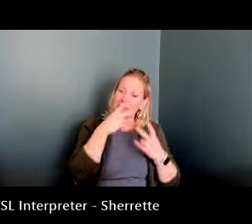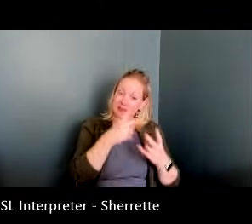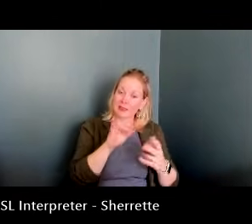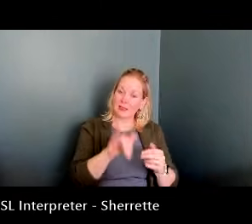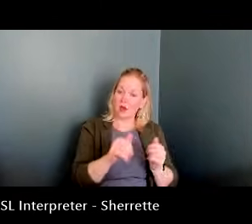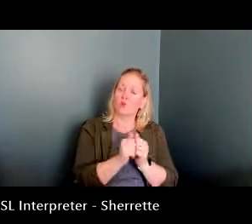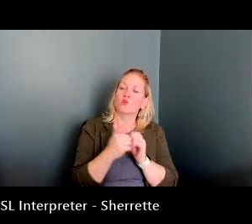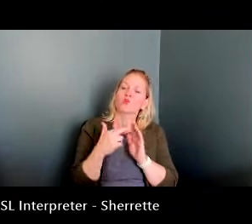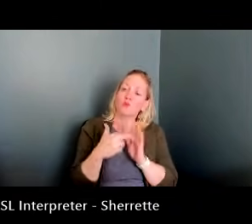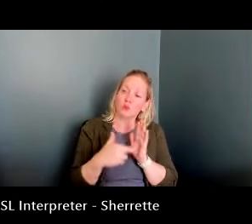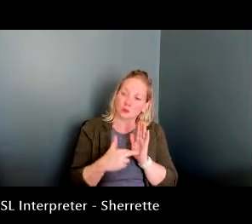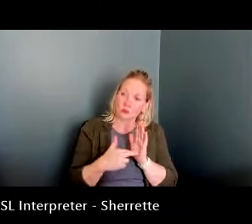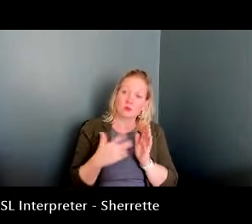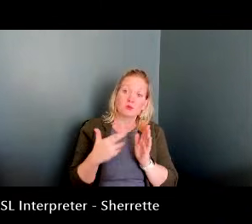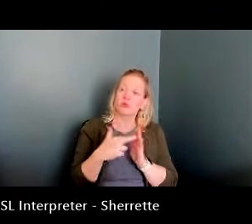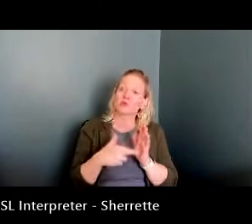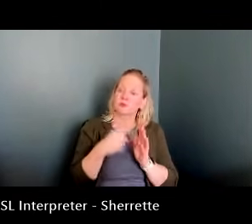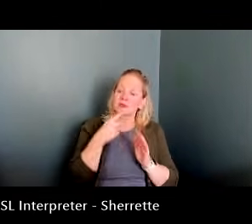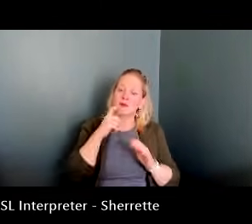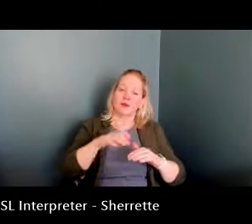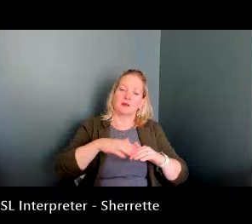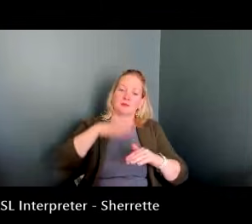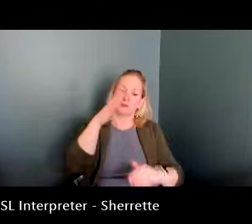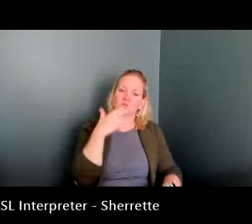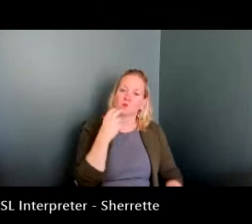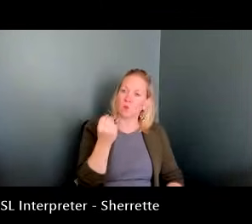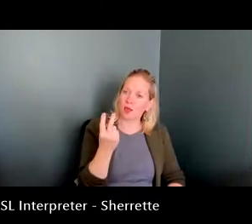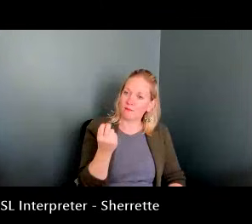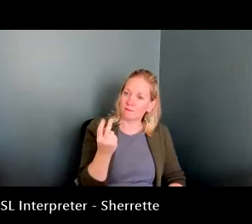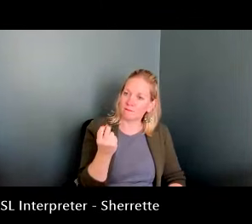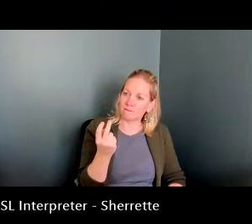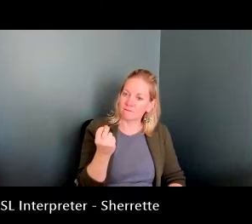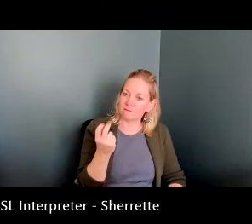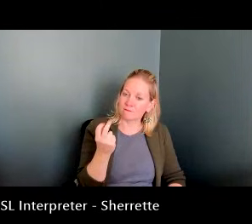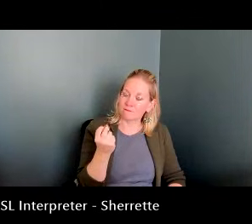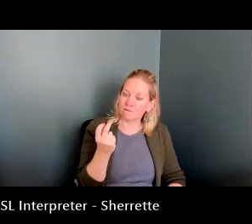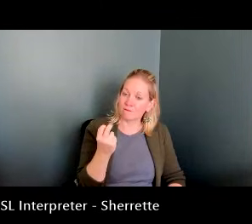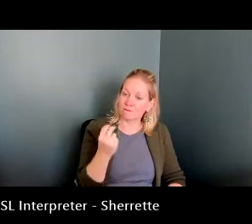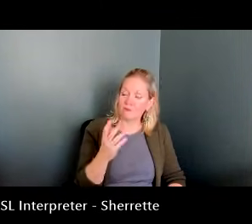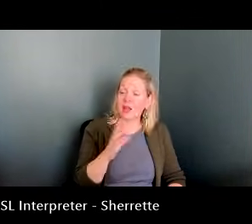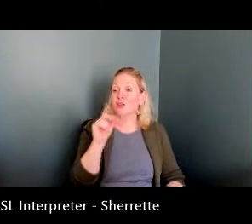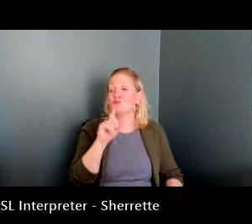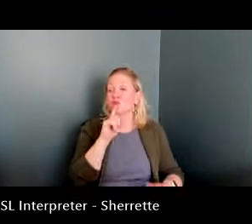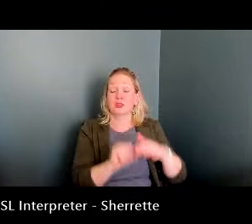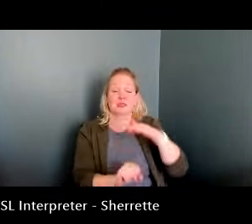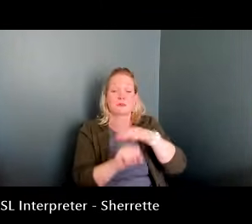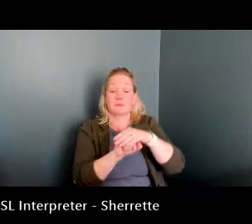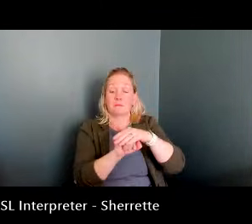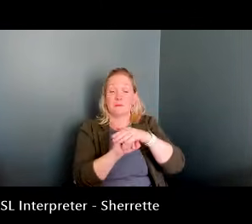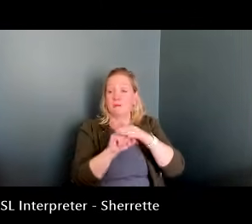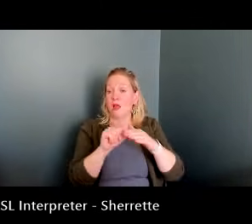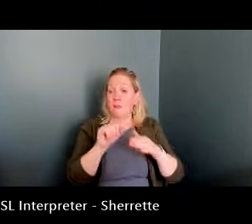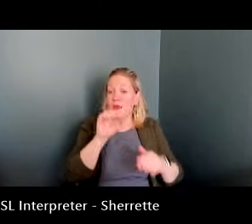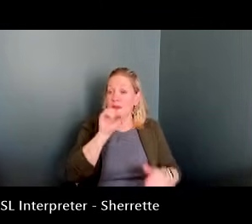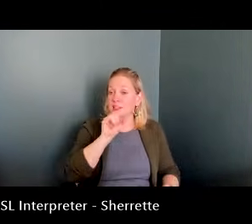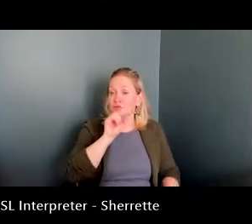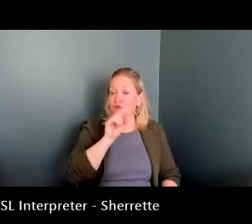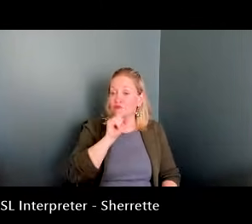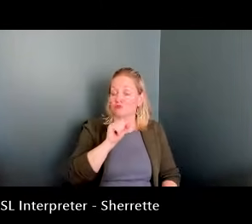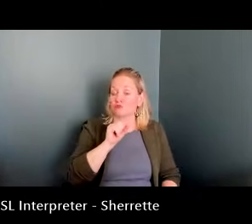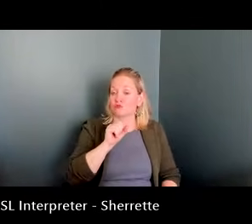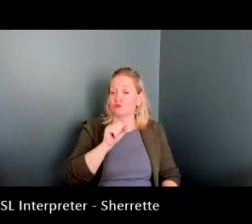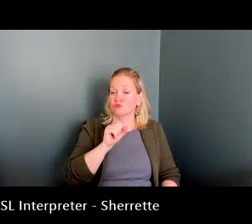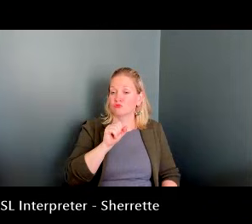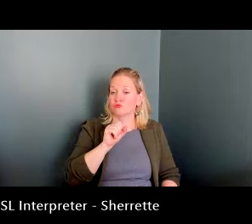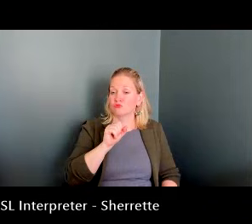you have to be at least 12, and the top age benefits -- the top age varies by who you talk to,